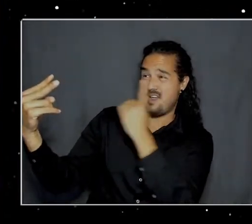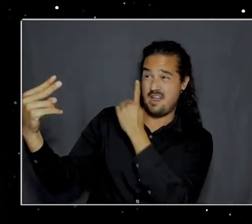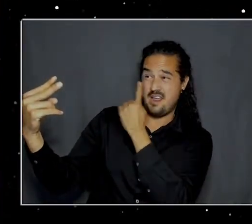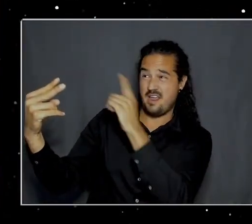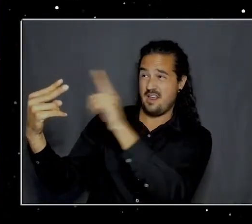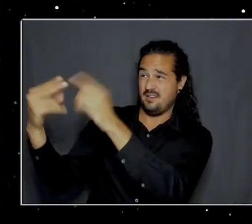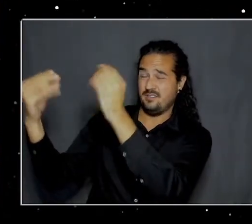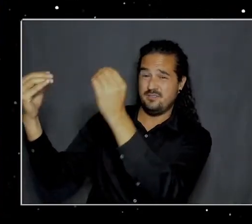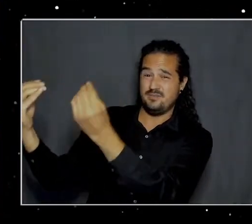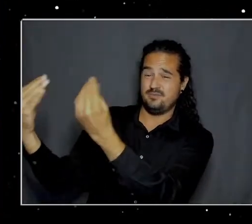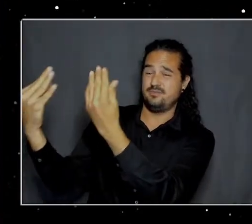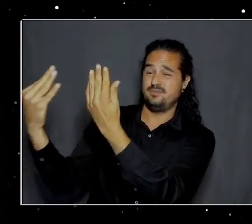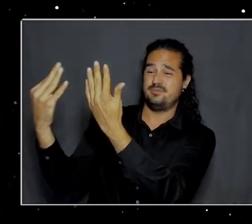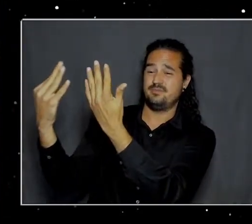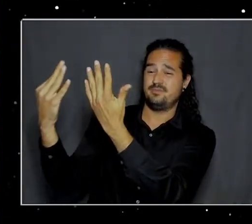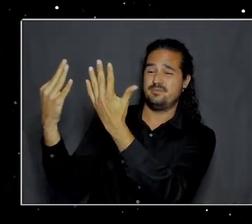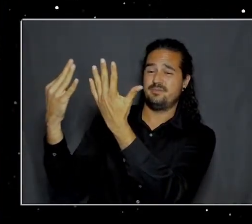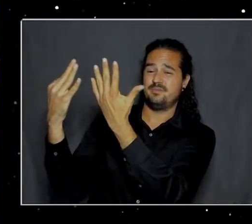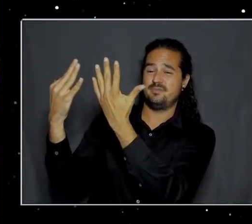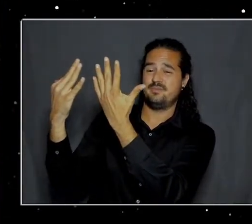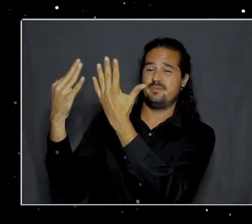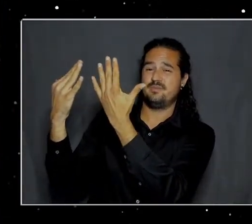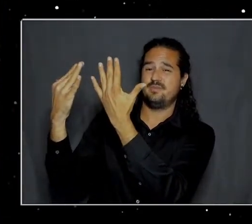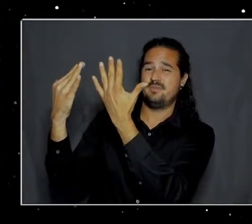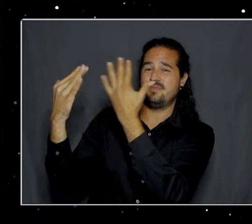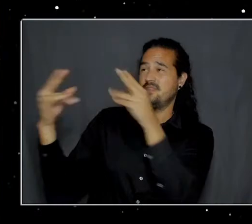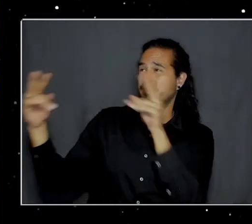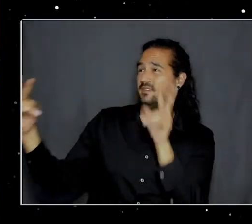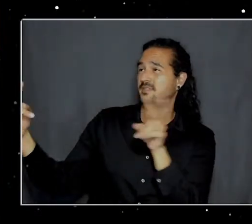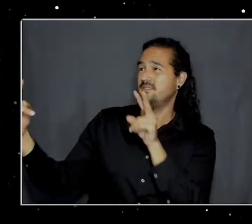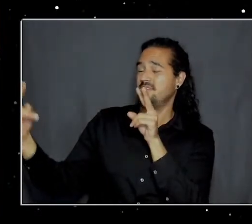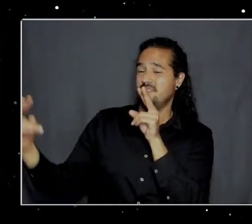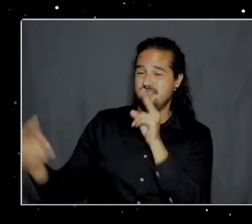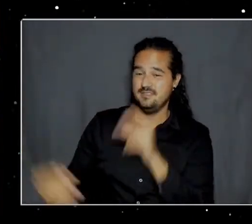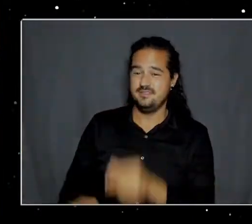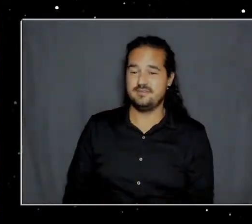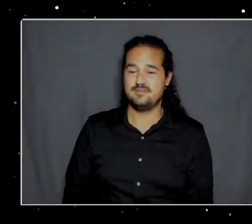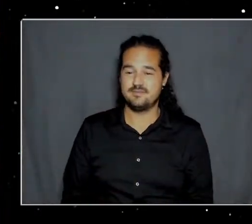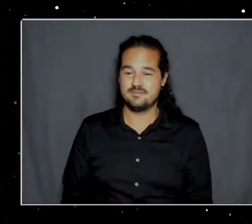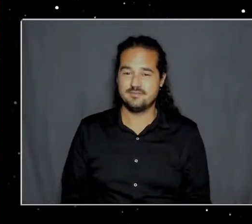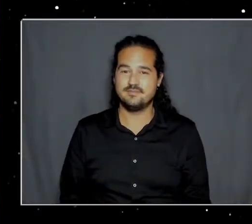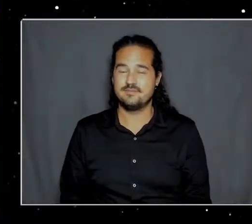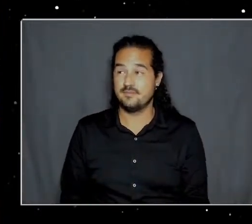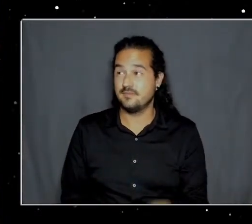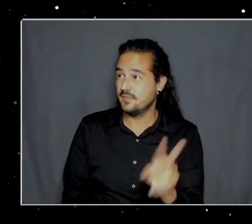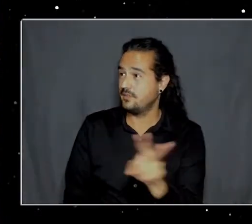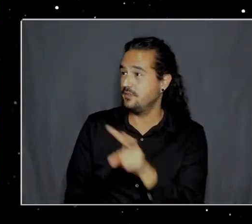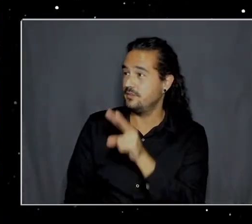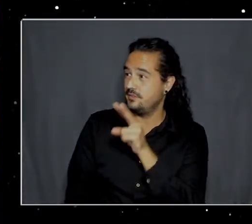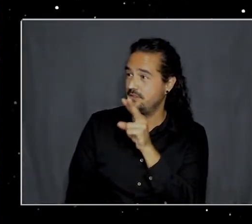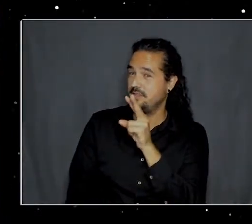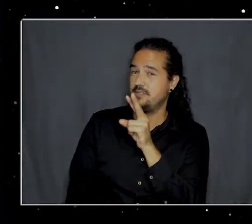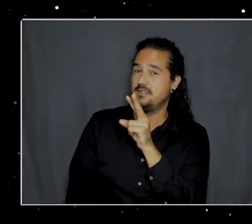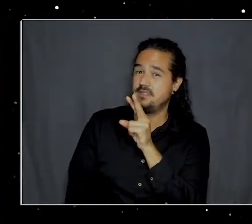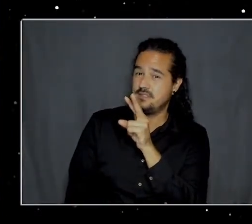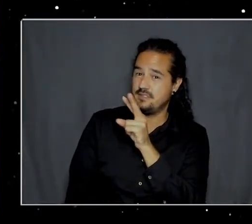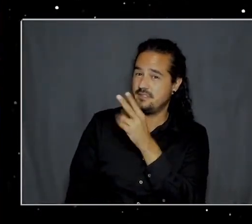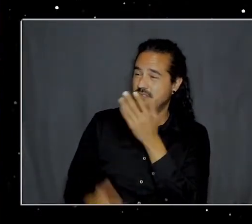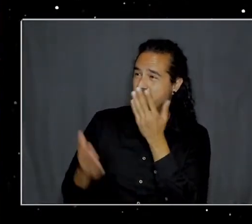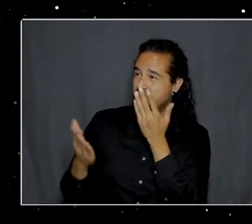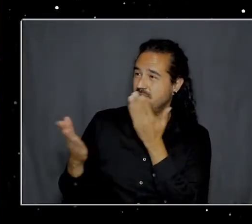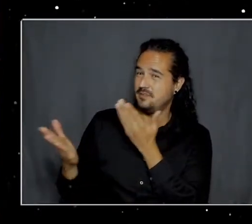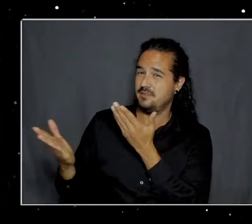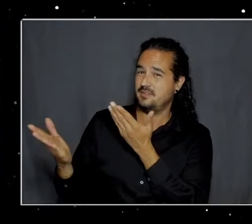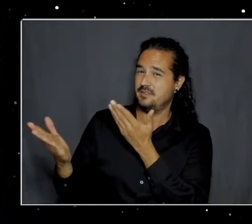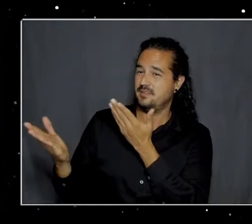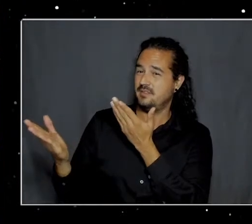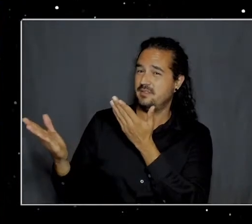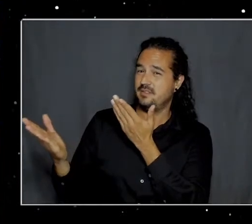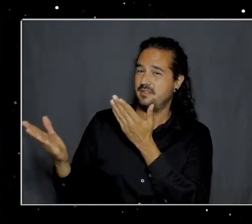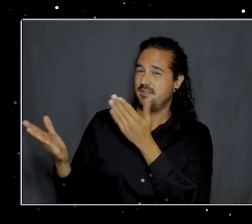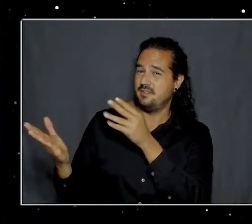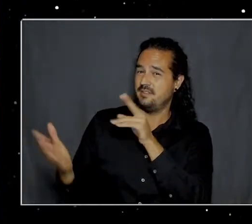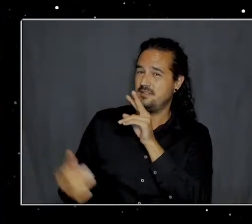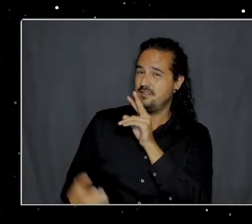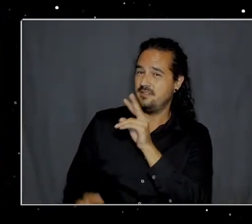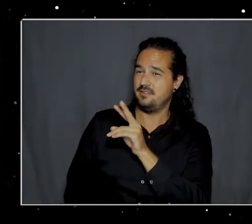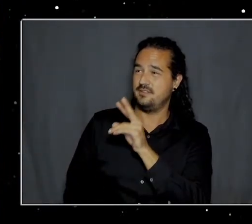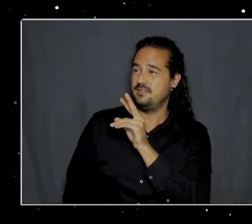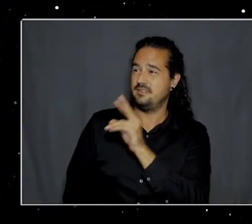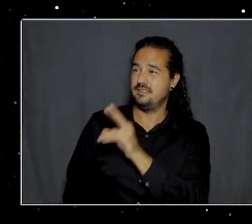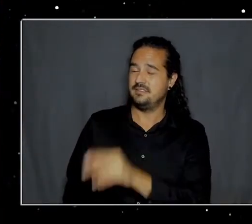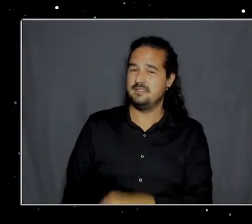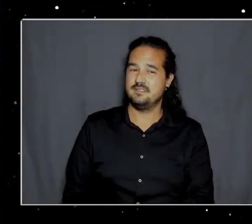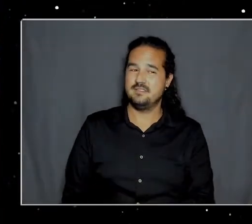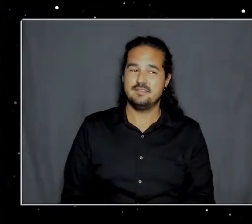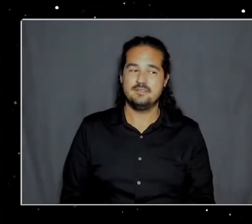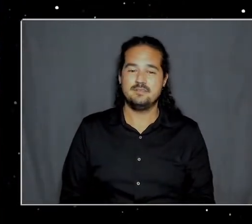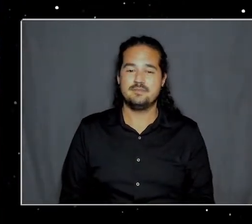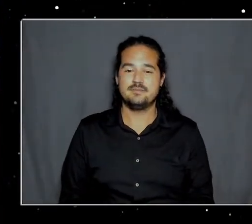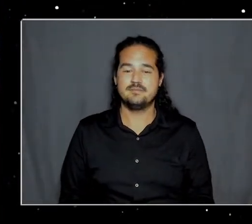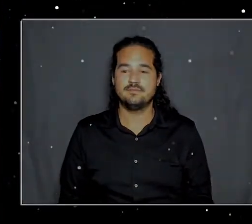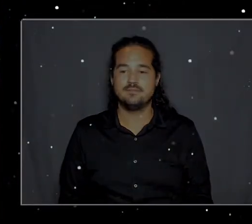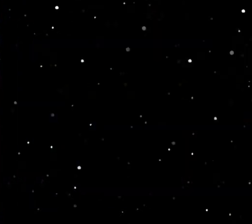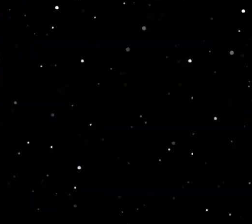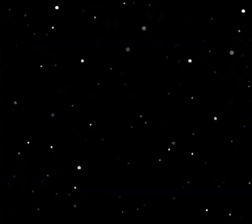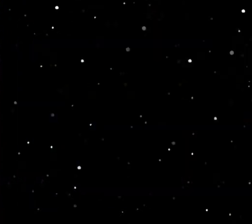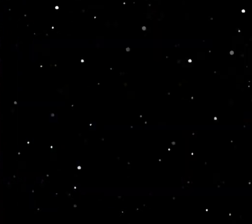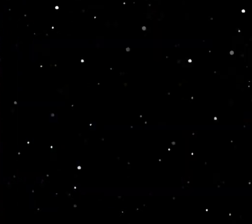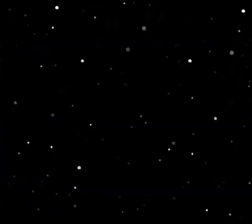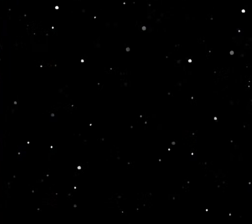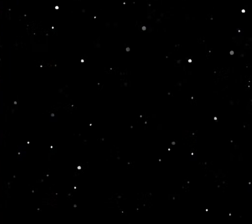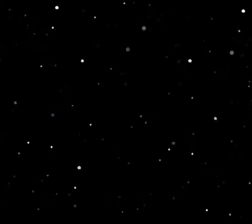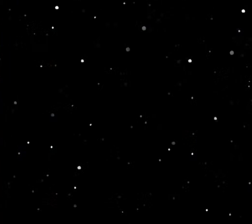EYES